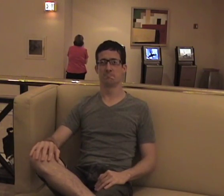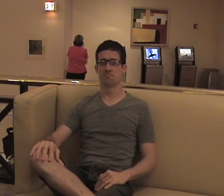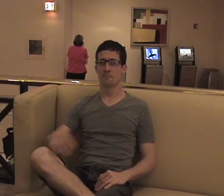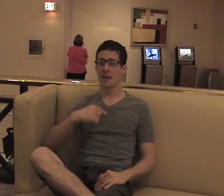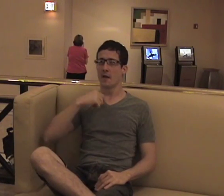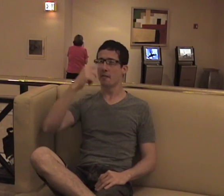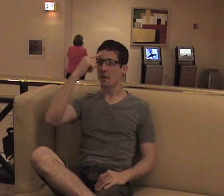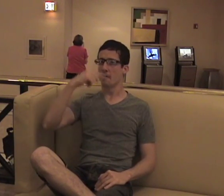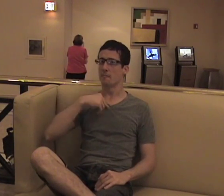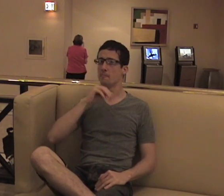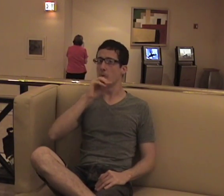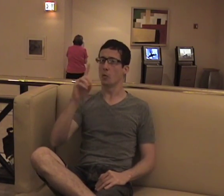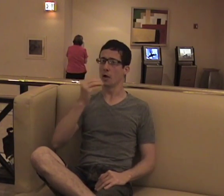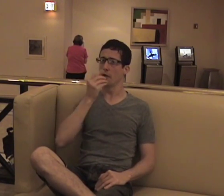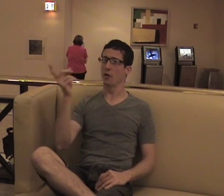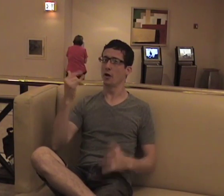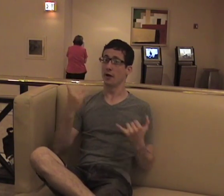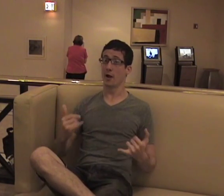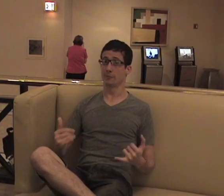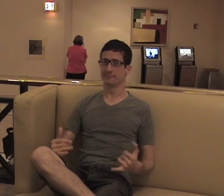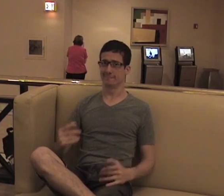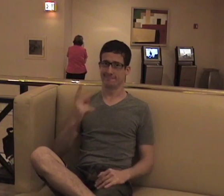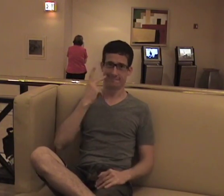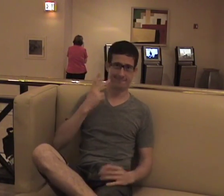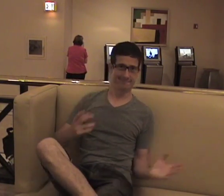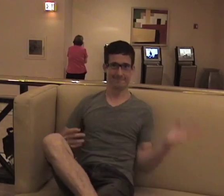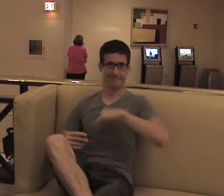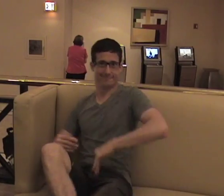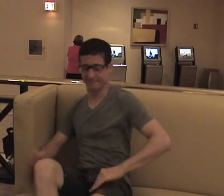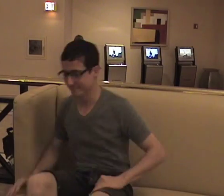I think I'm in the mood to go there now! See you there!